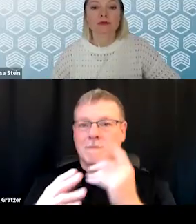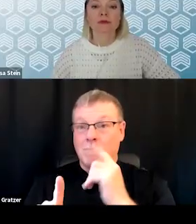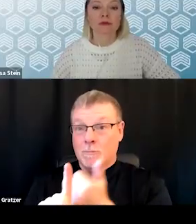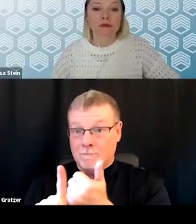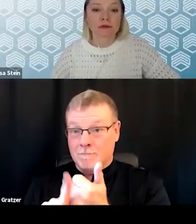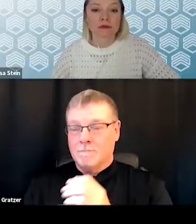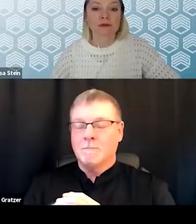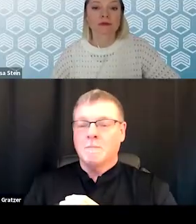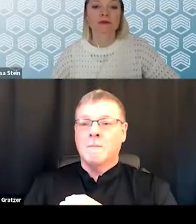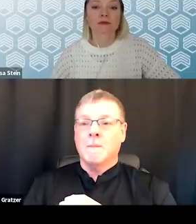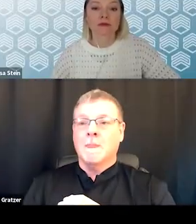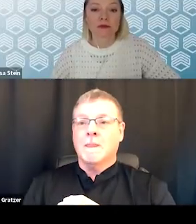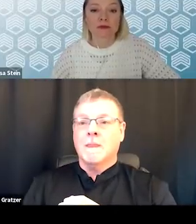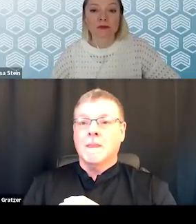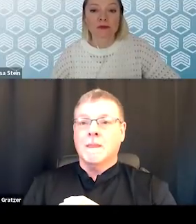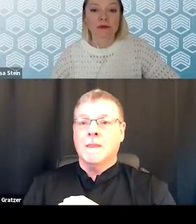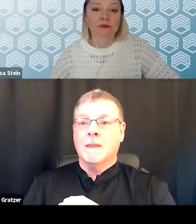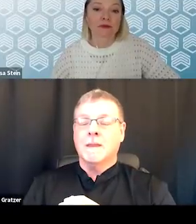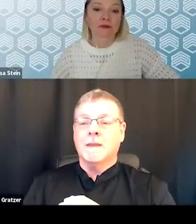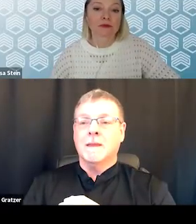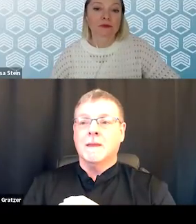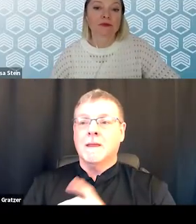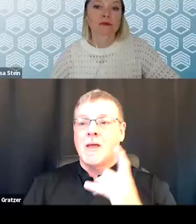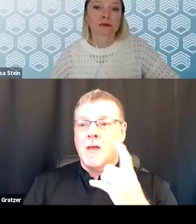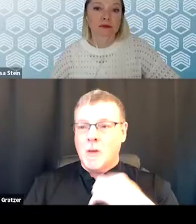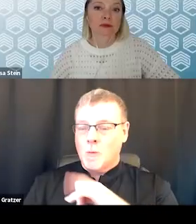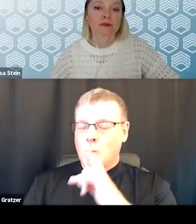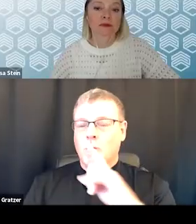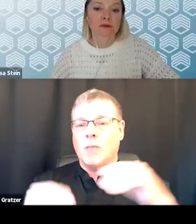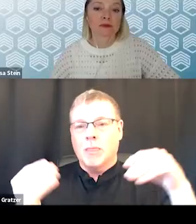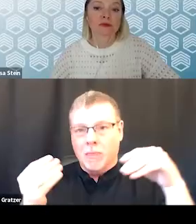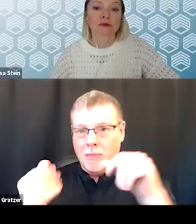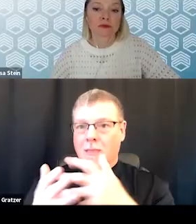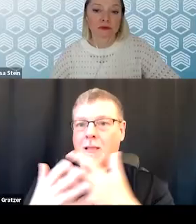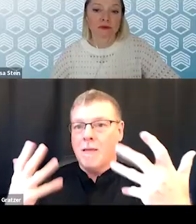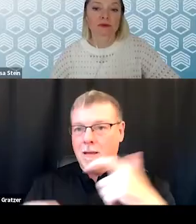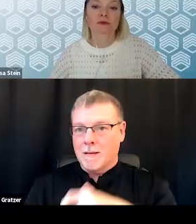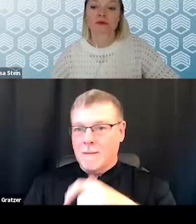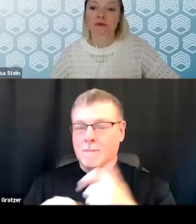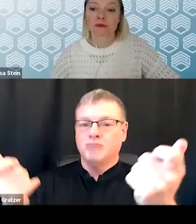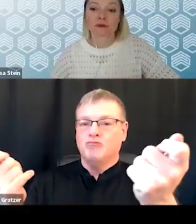And so again, we really have spent a lot of time and energy in engaging the community initially